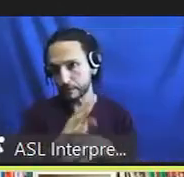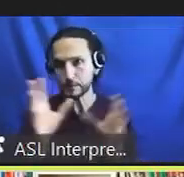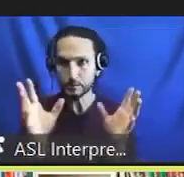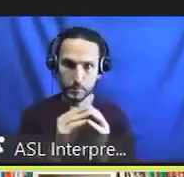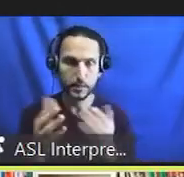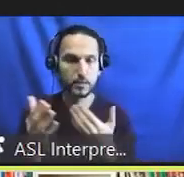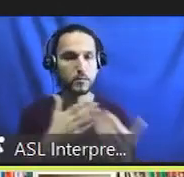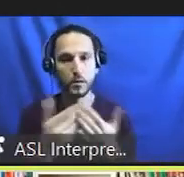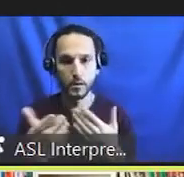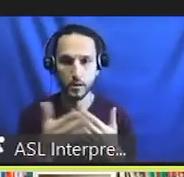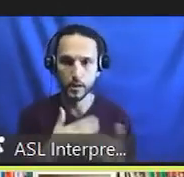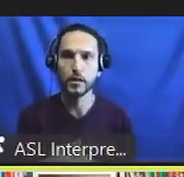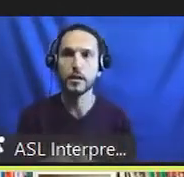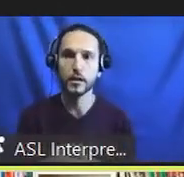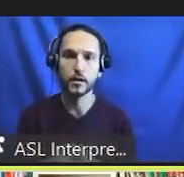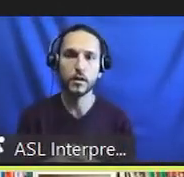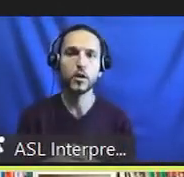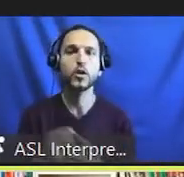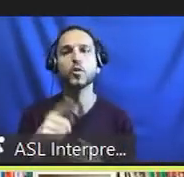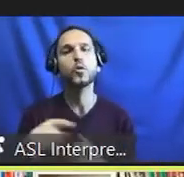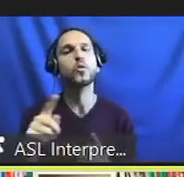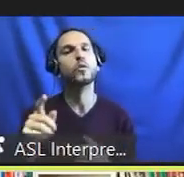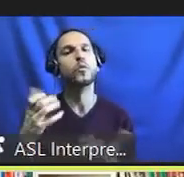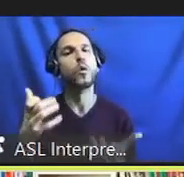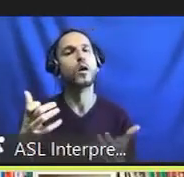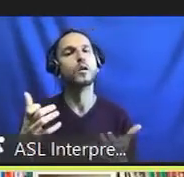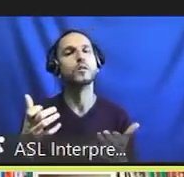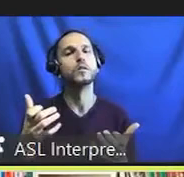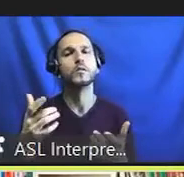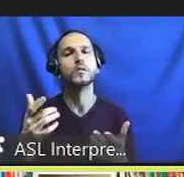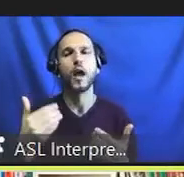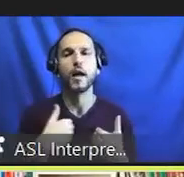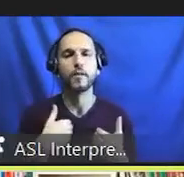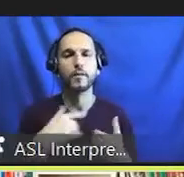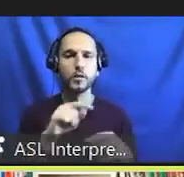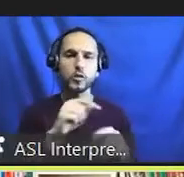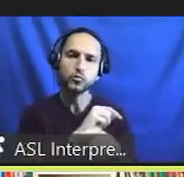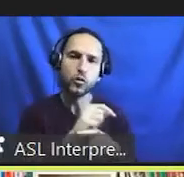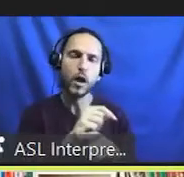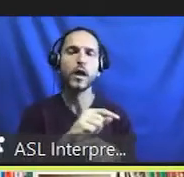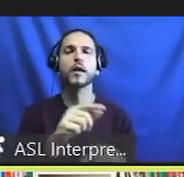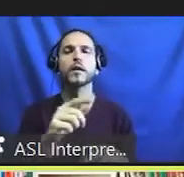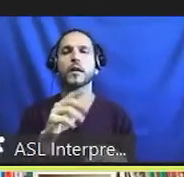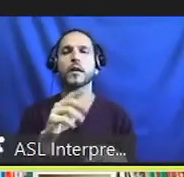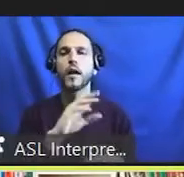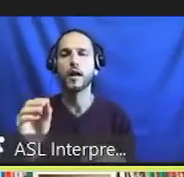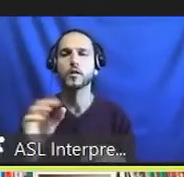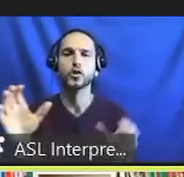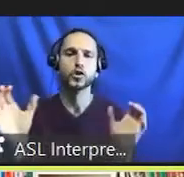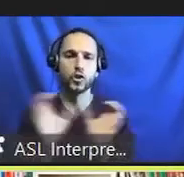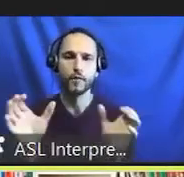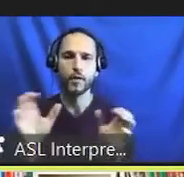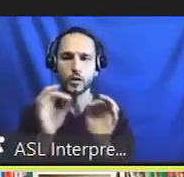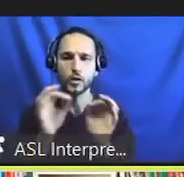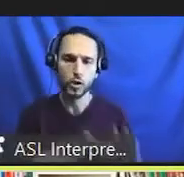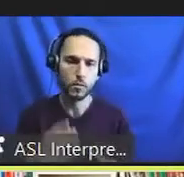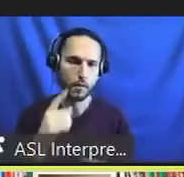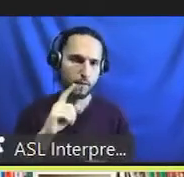You only want to permit trained and certified ASL interpreters to cover your classes or your meetings.